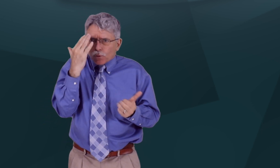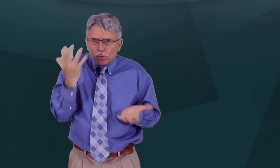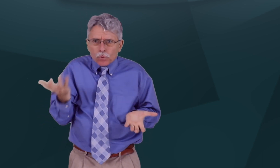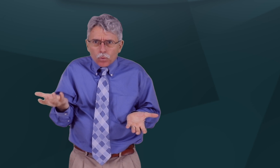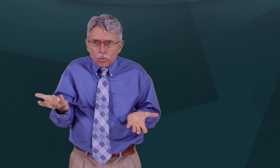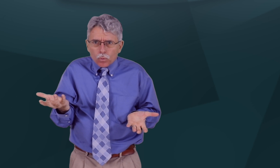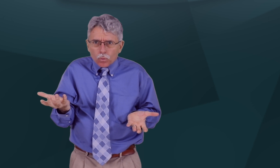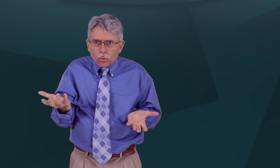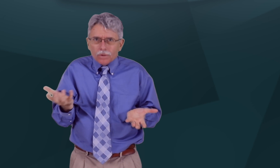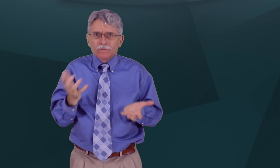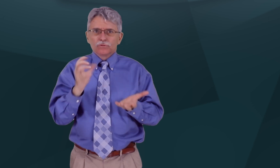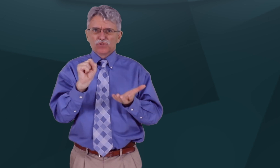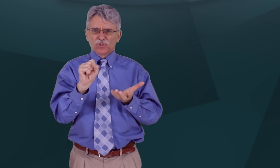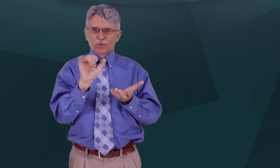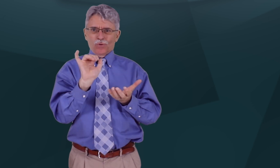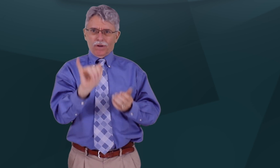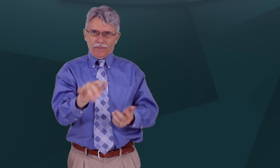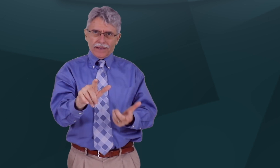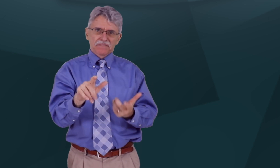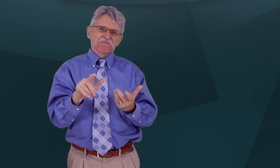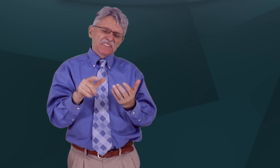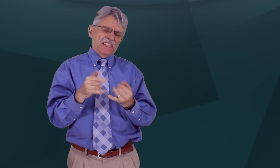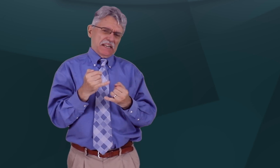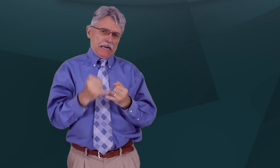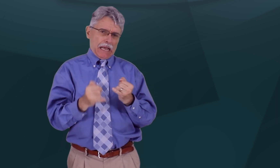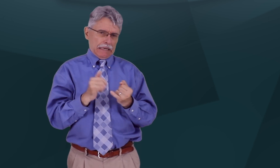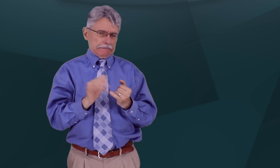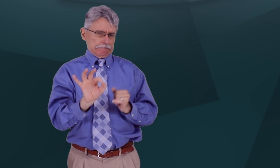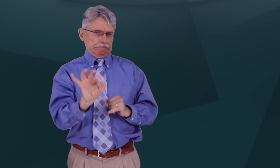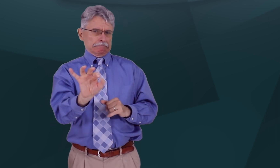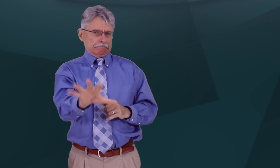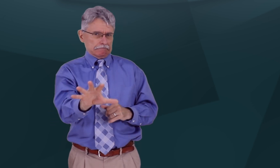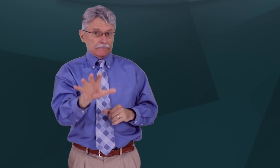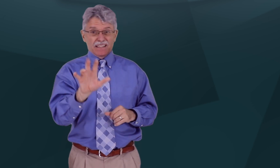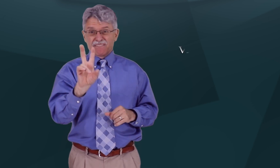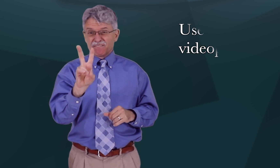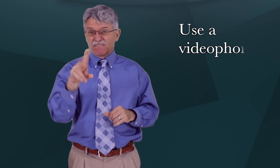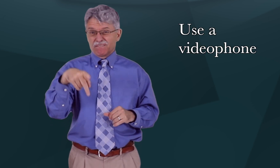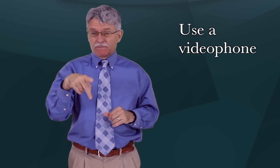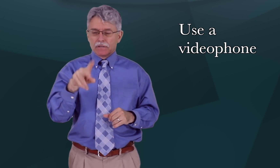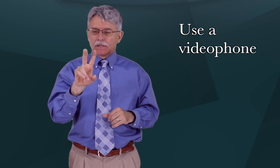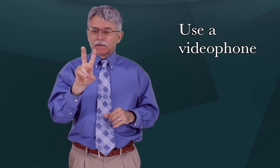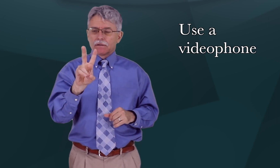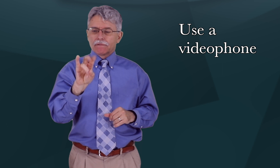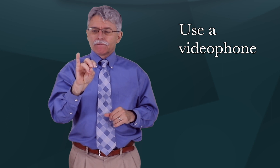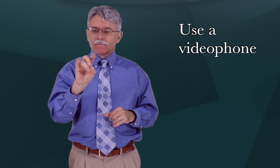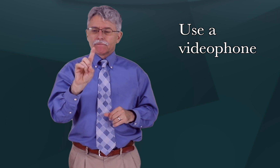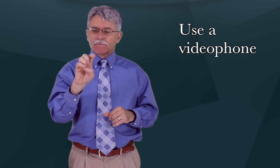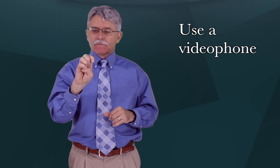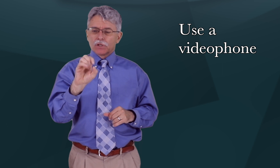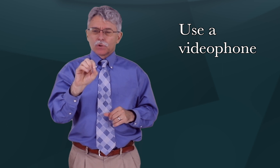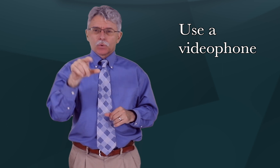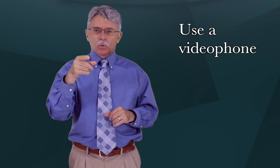And if you don't hear, how do you know how that happens? So, you know, kind of a last little tip.